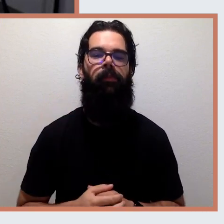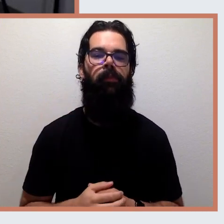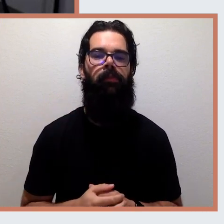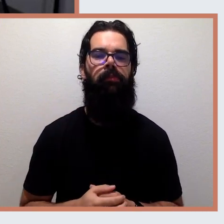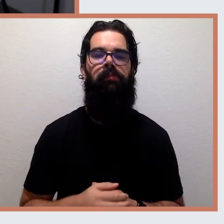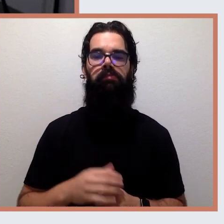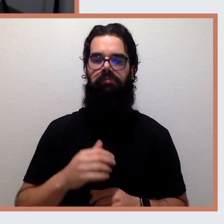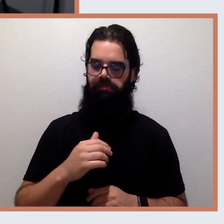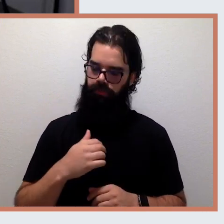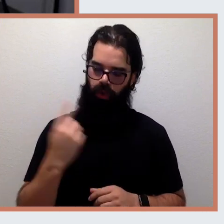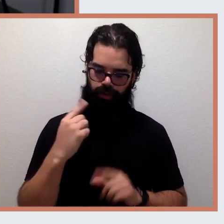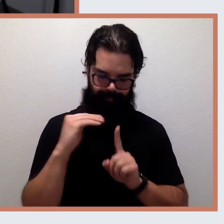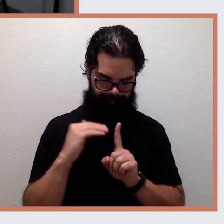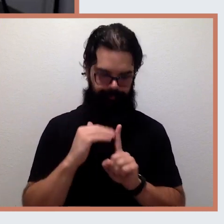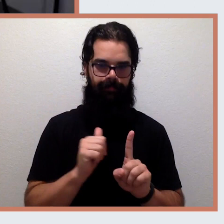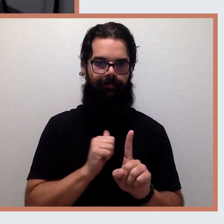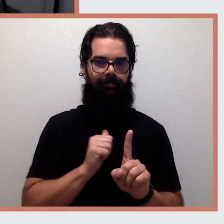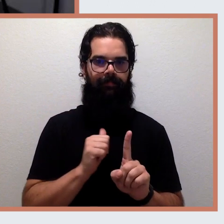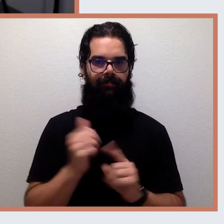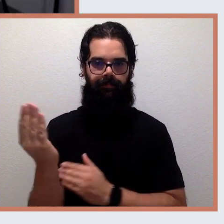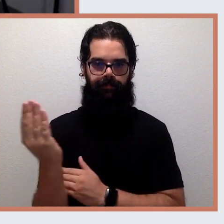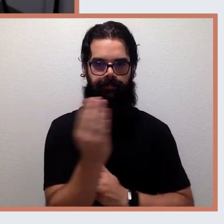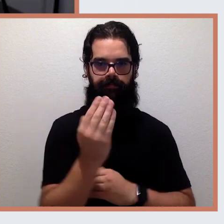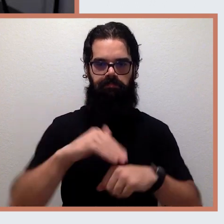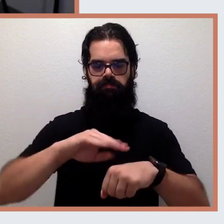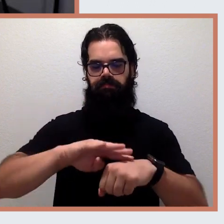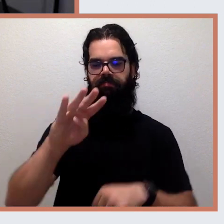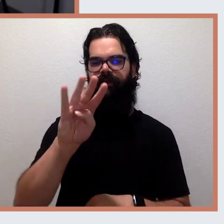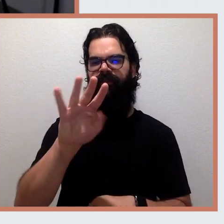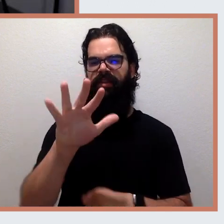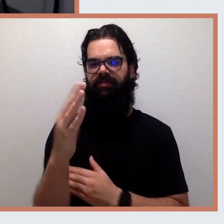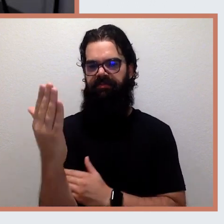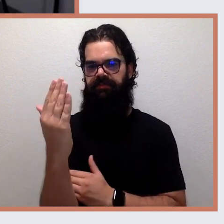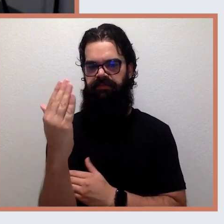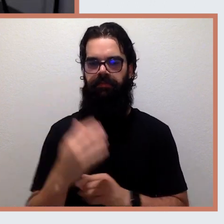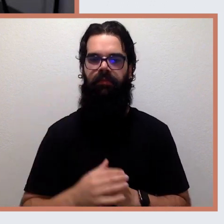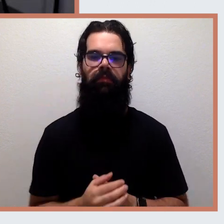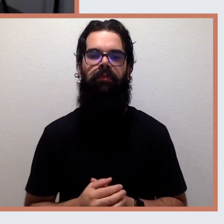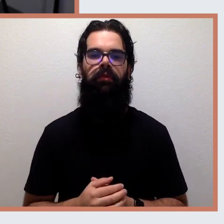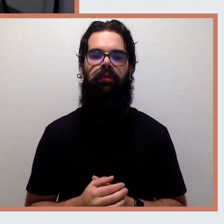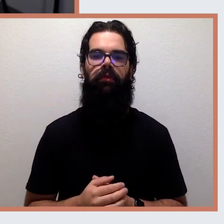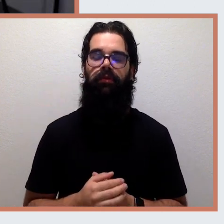I would say one true one that I actually had to remind myself of even this morning